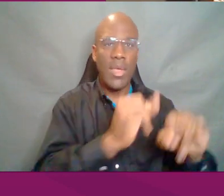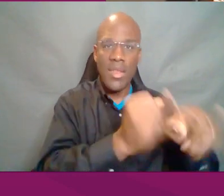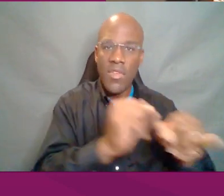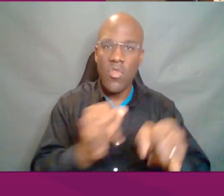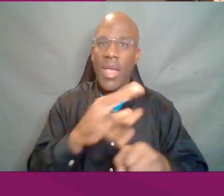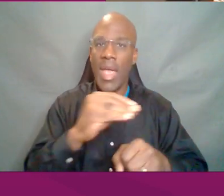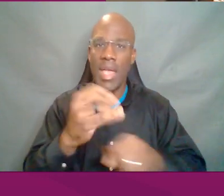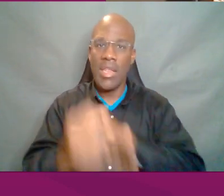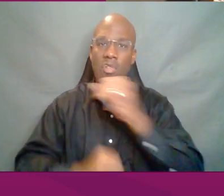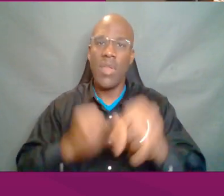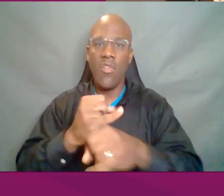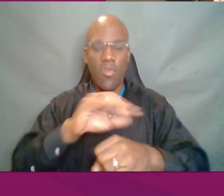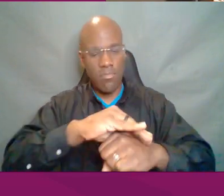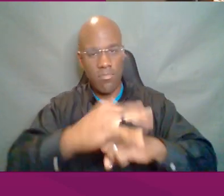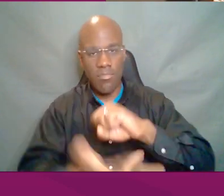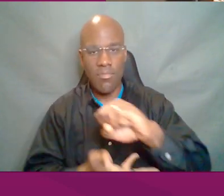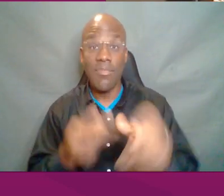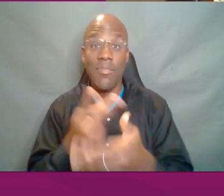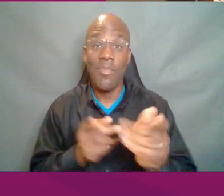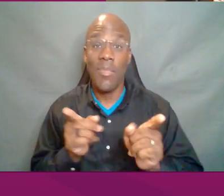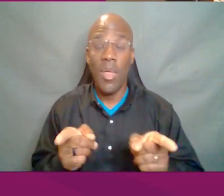international scale. I want to thank everyone who